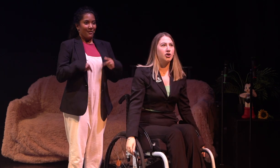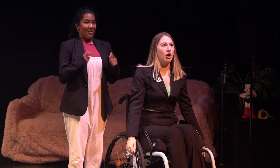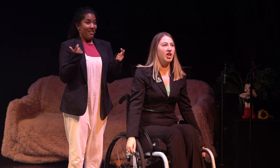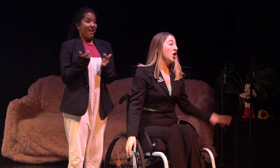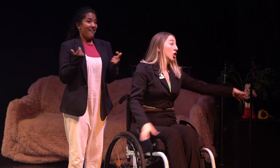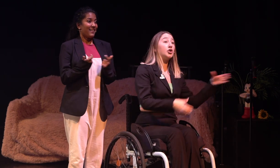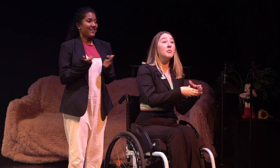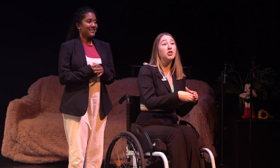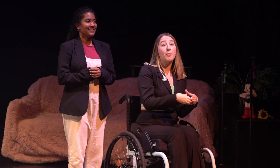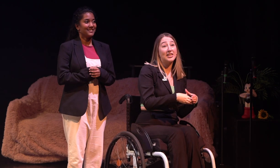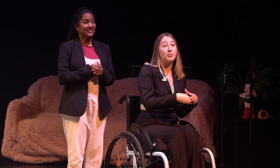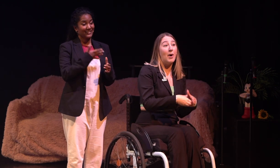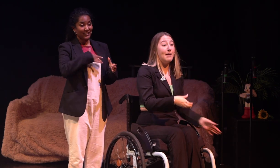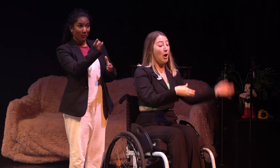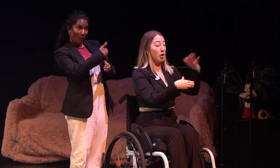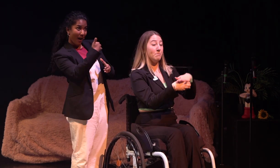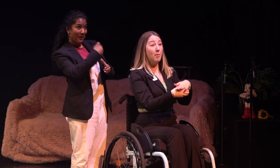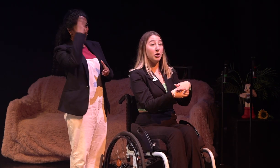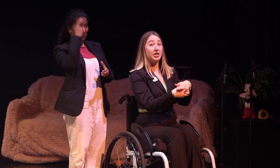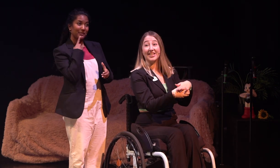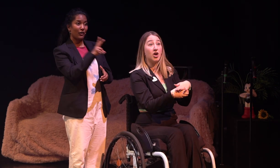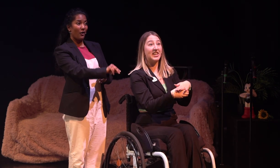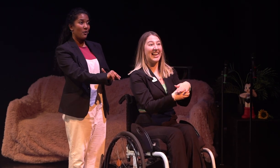chuckling. Dumbledore picks up the wine bottle. Mum puts her hand over the glass.